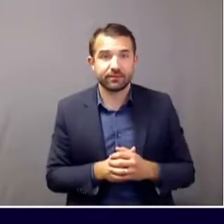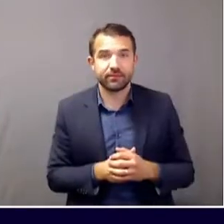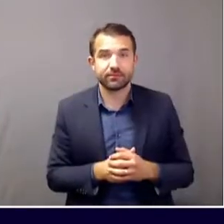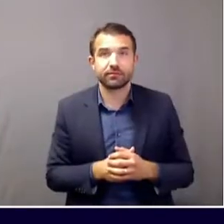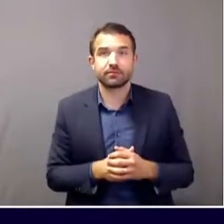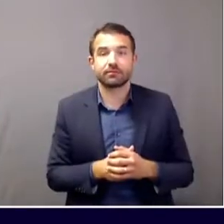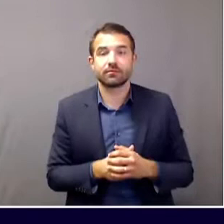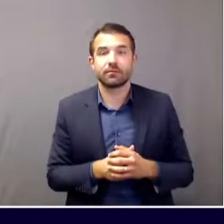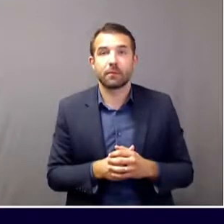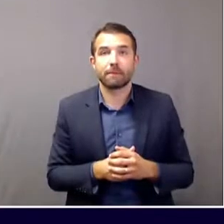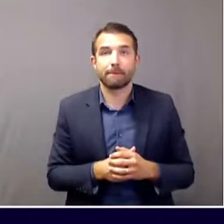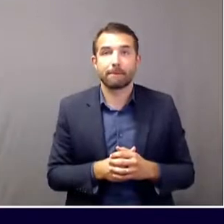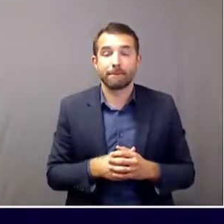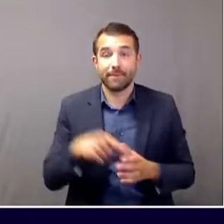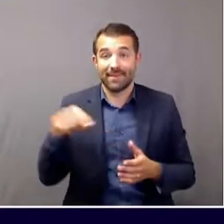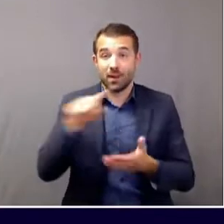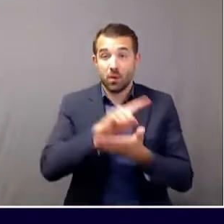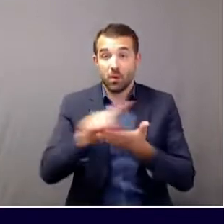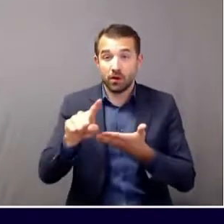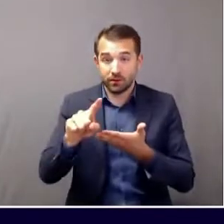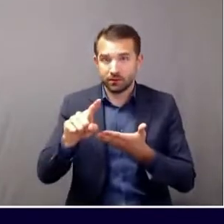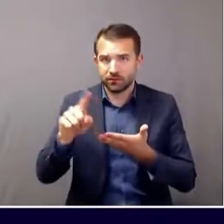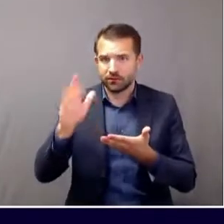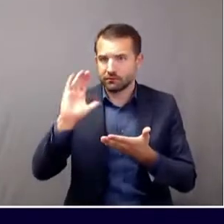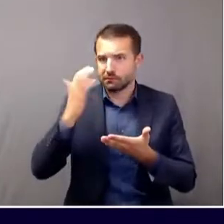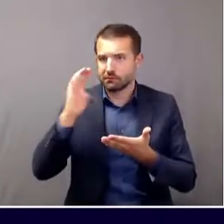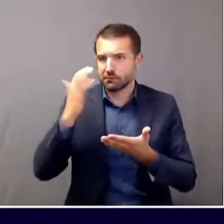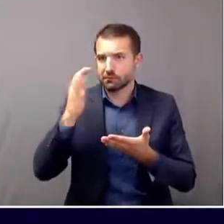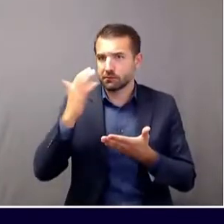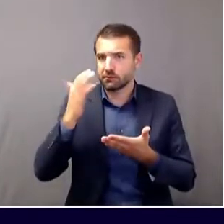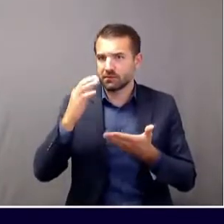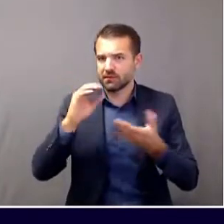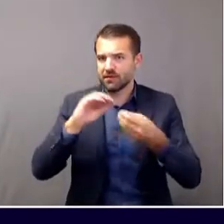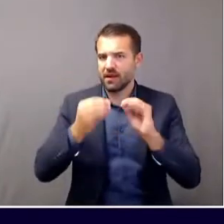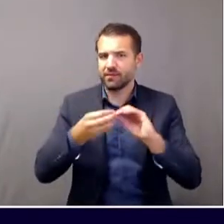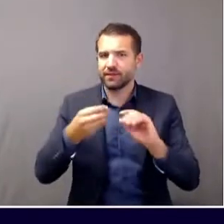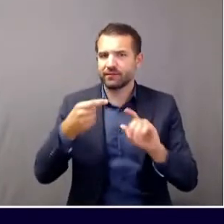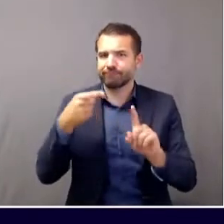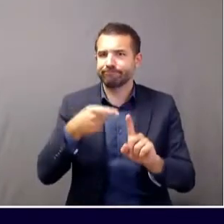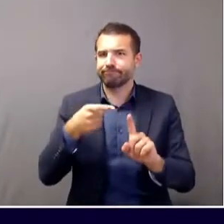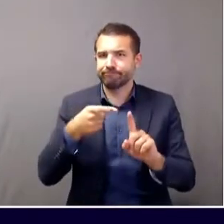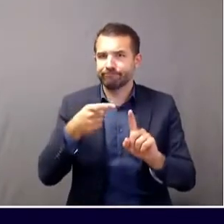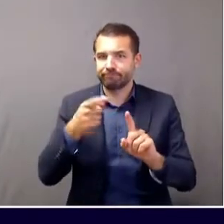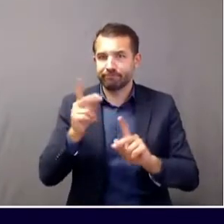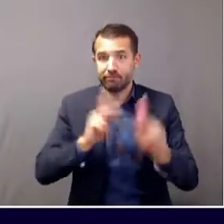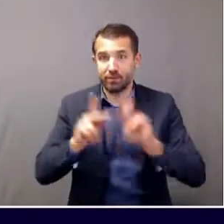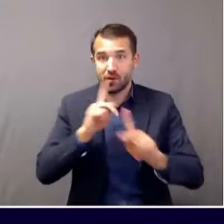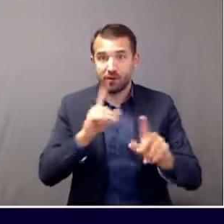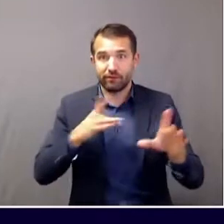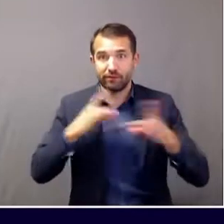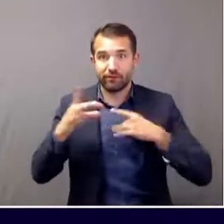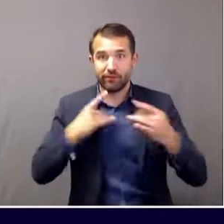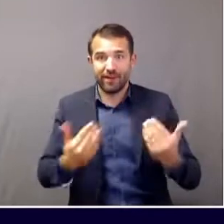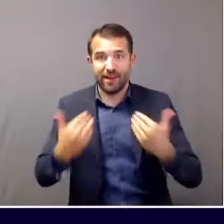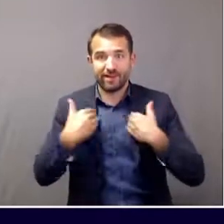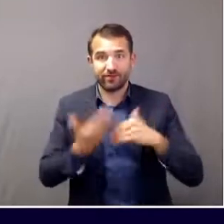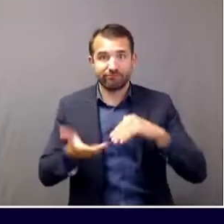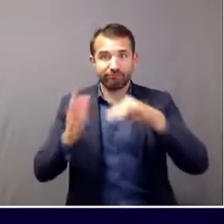was a jump in the number of cases since the pandemic began